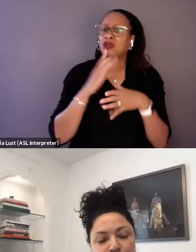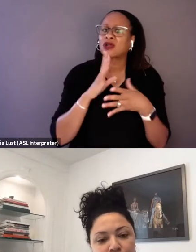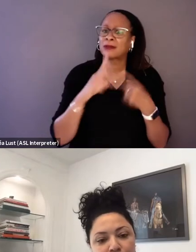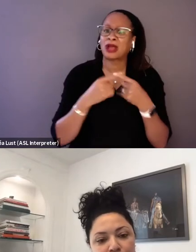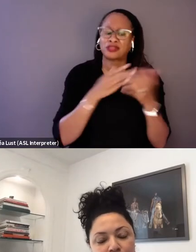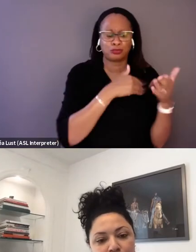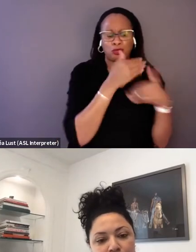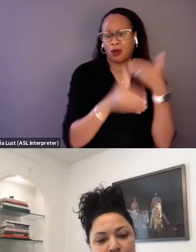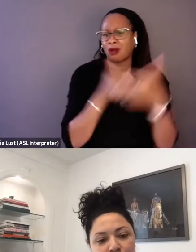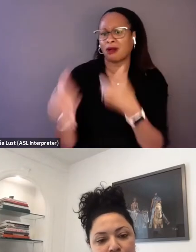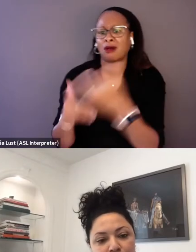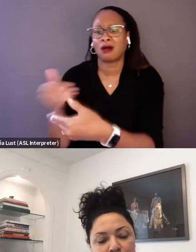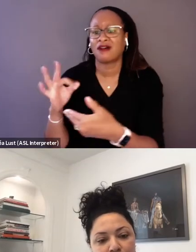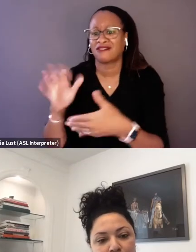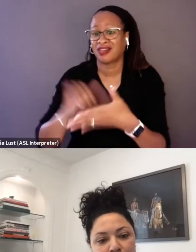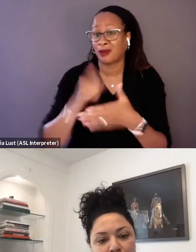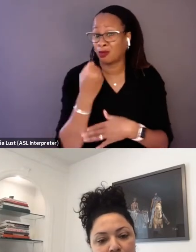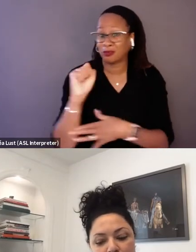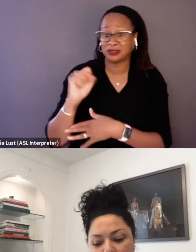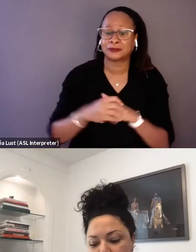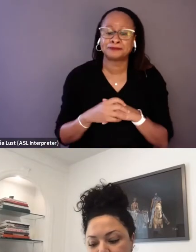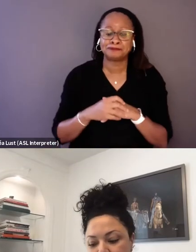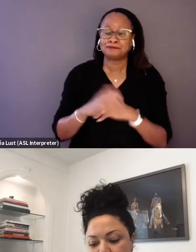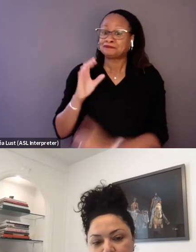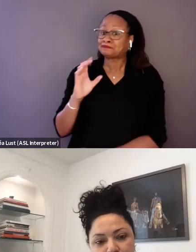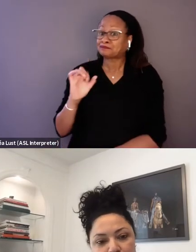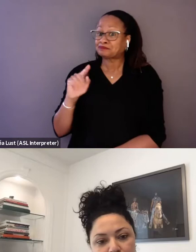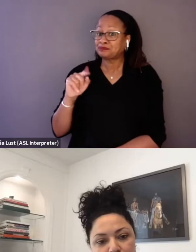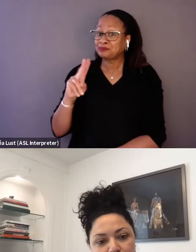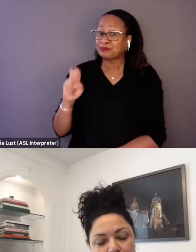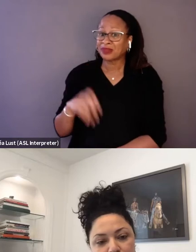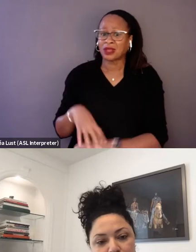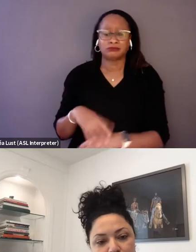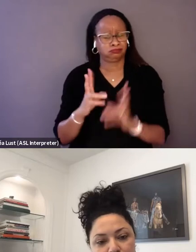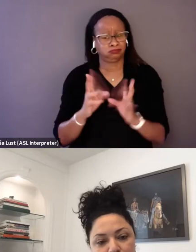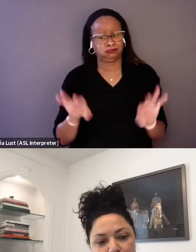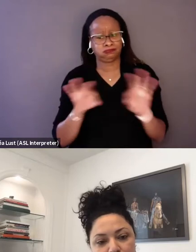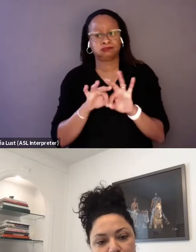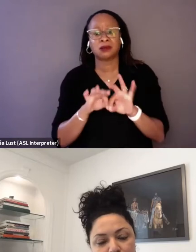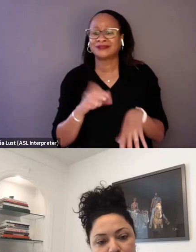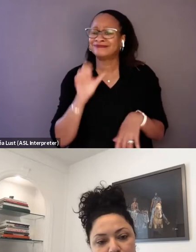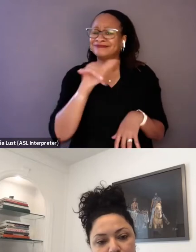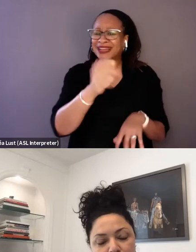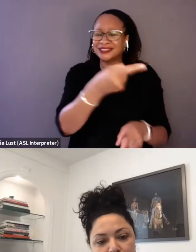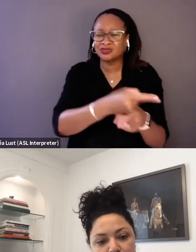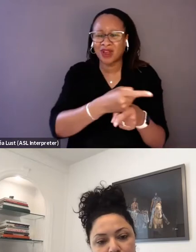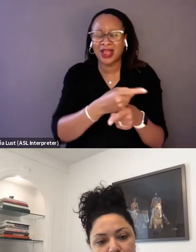I mean, I think it's really important, you know, I mean, you know, yes, you're right. A lot of people think, you know, queer history begins